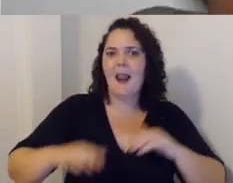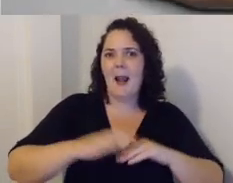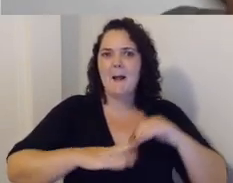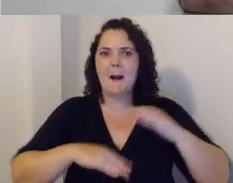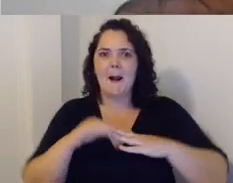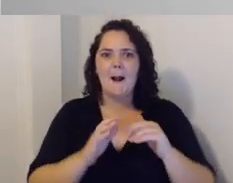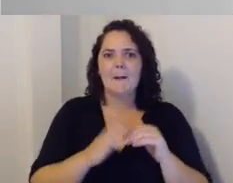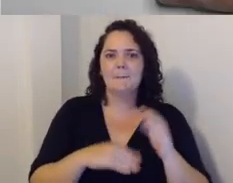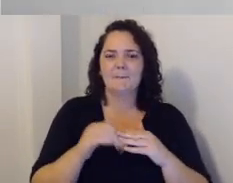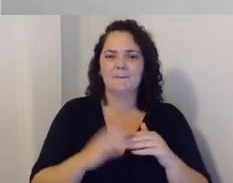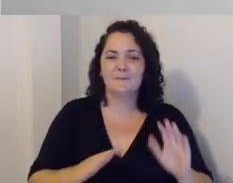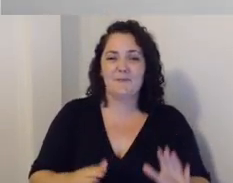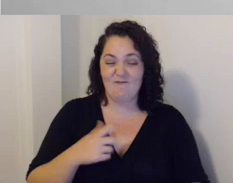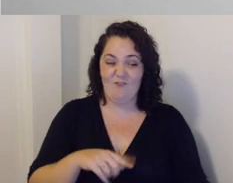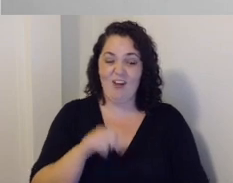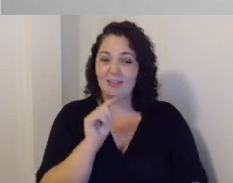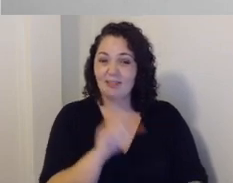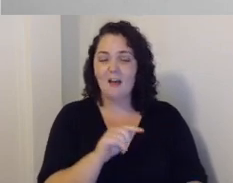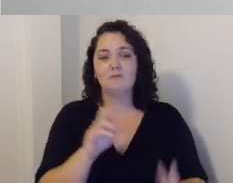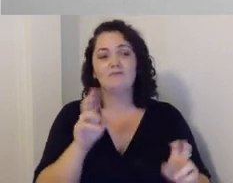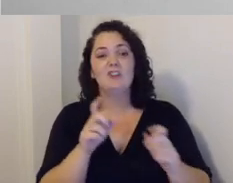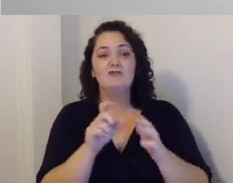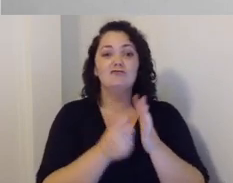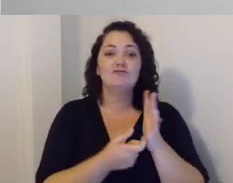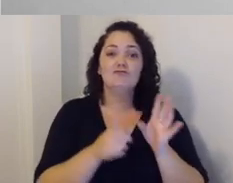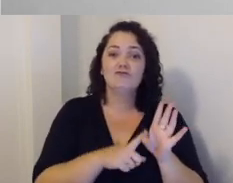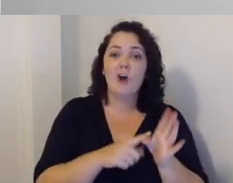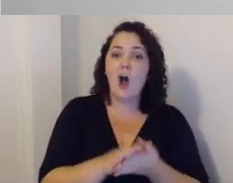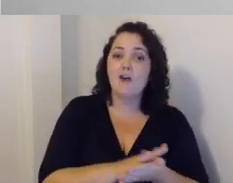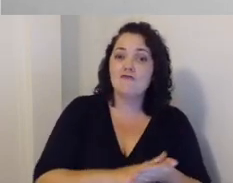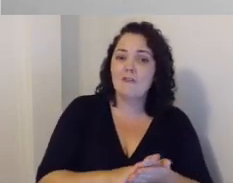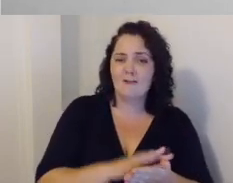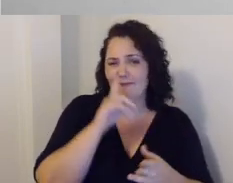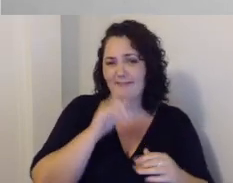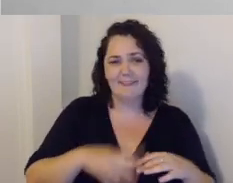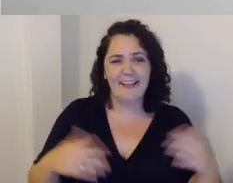so there's so many things that you can do with dry ground on any type of paper so unlike wet